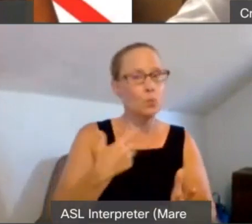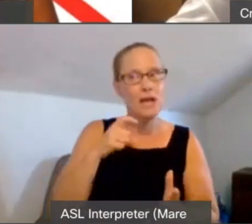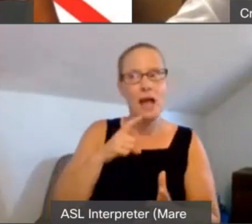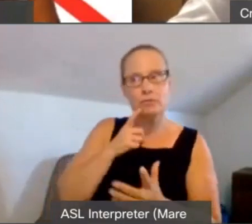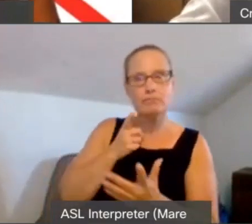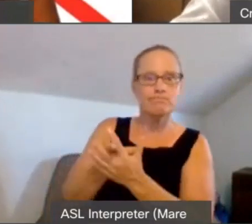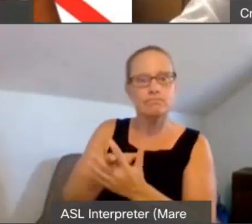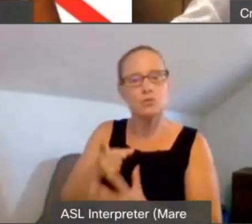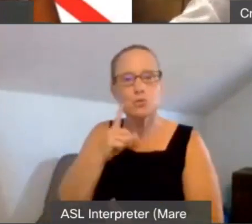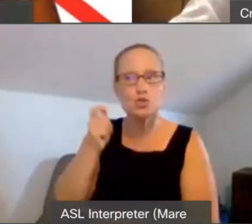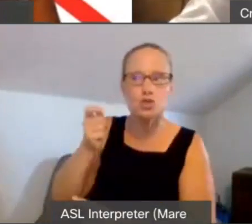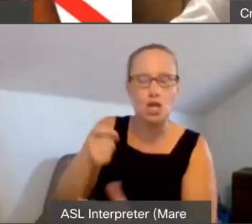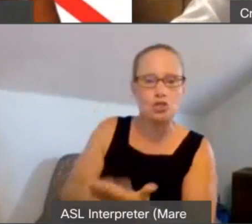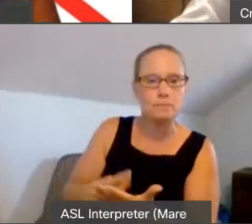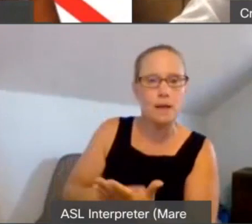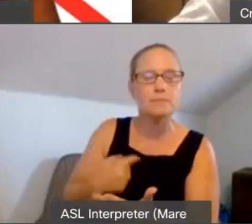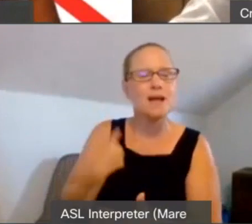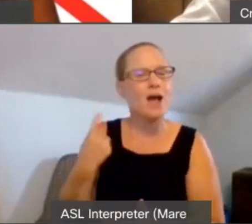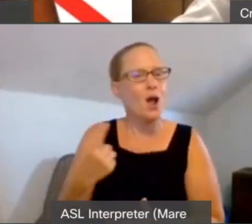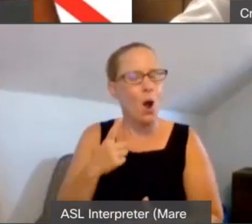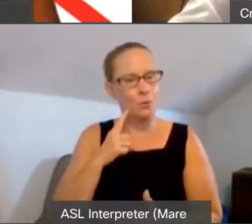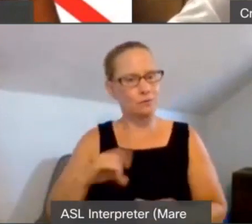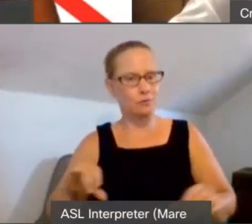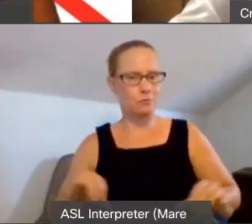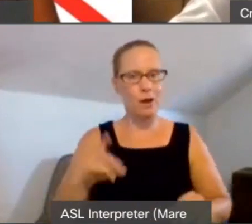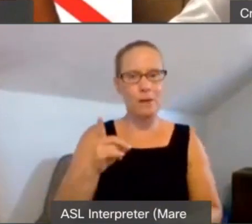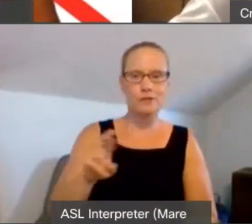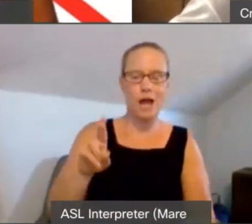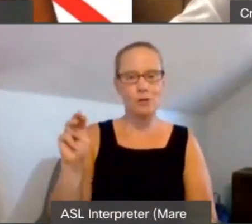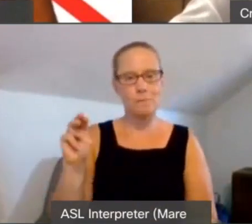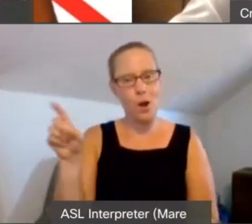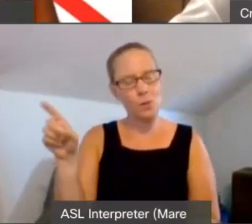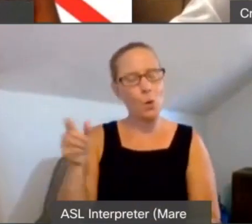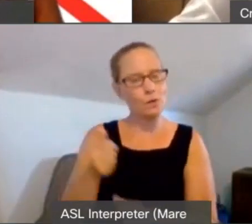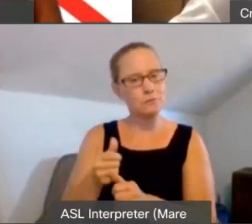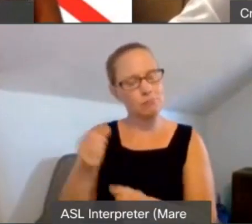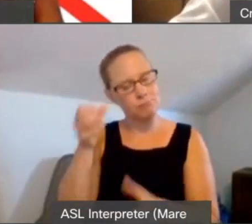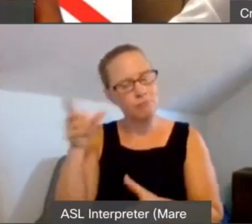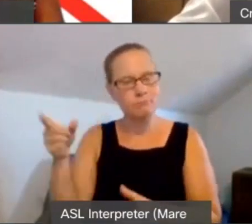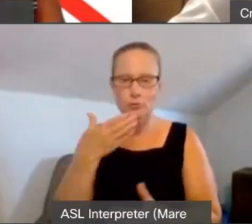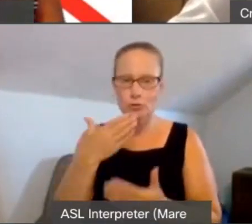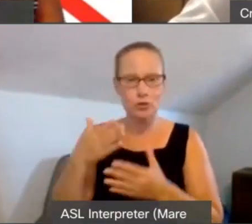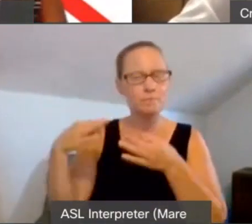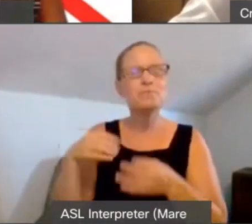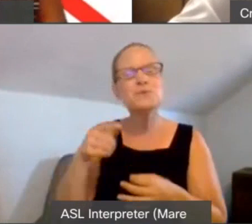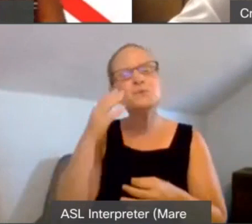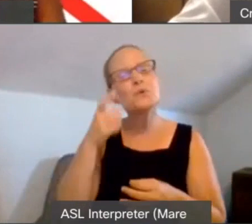I always brag about Dr. Marlowe, Dr. Marlowe just sometimes you know you have to train a trainer,